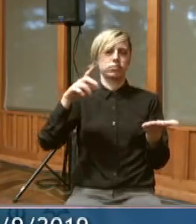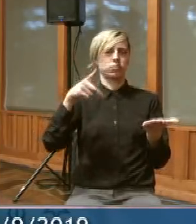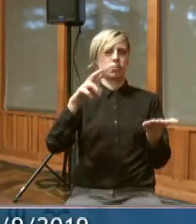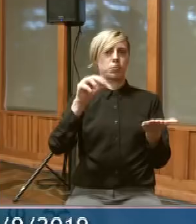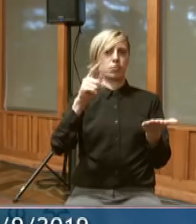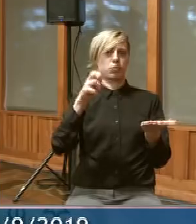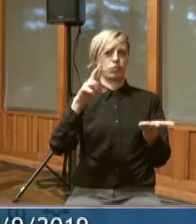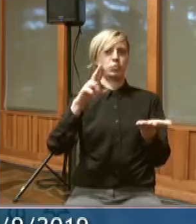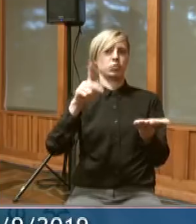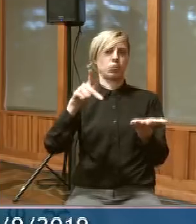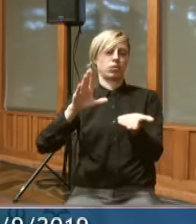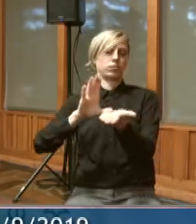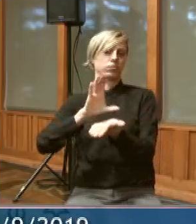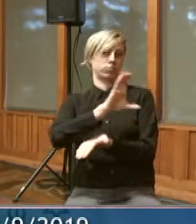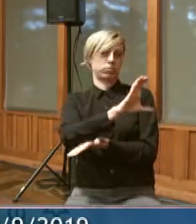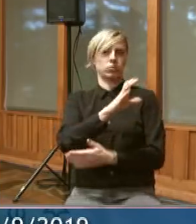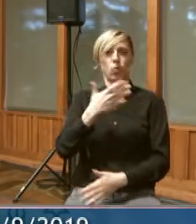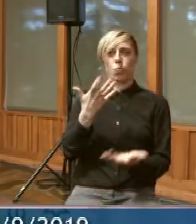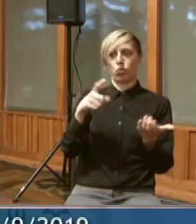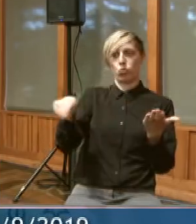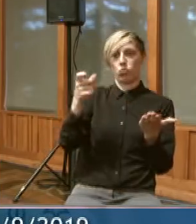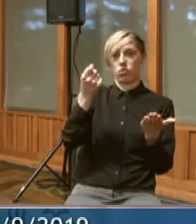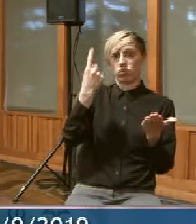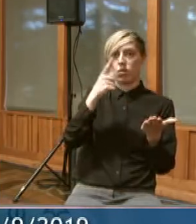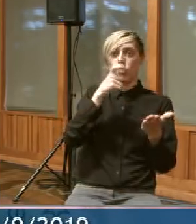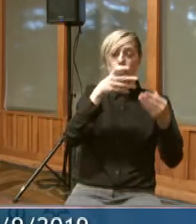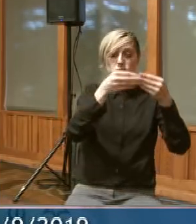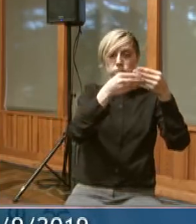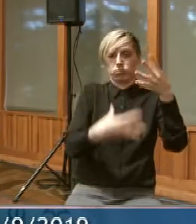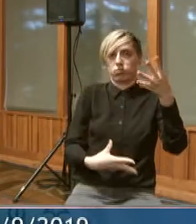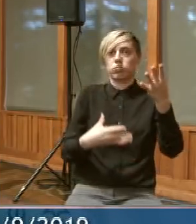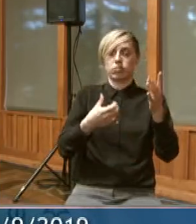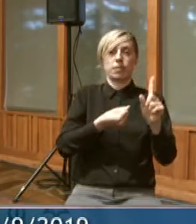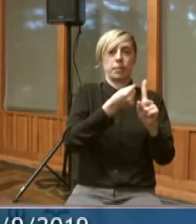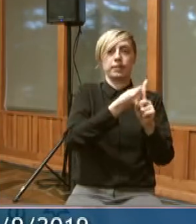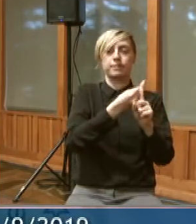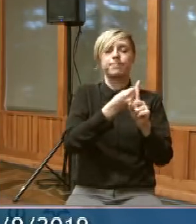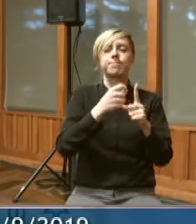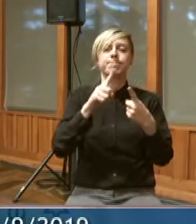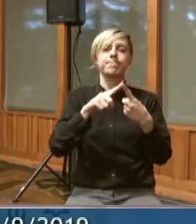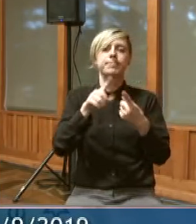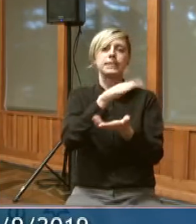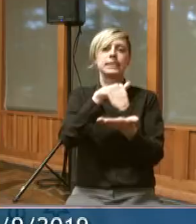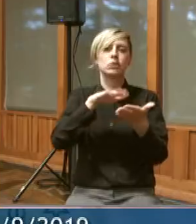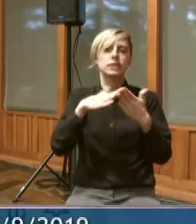A ROLL CALL OF THE COMMUNITY PROVIDERS WHO ARE PROVIDING THOSE SERVICES AS FUNDED BY PROSPER PORTLAND SO THAT YOU GET